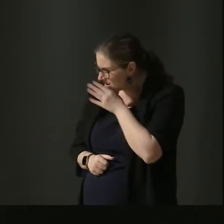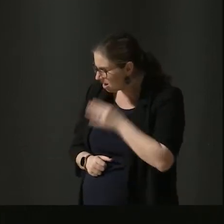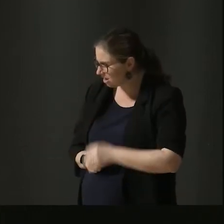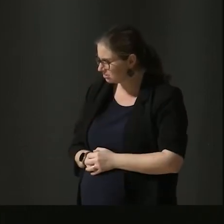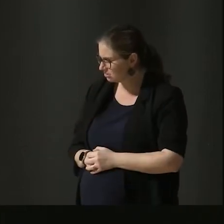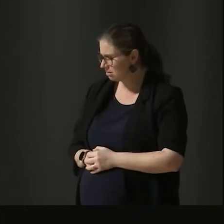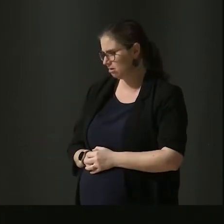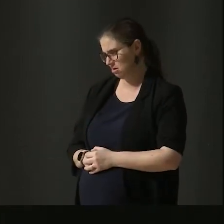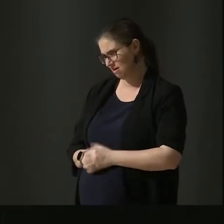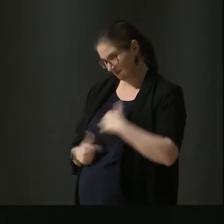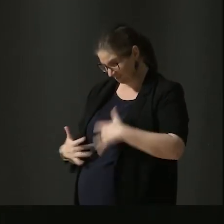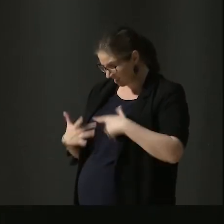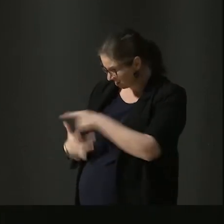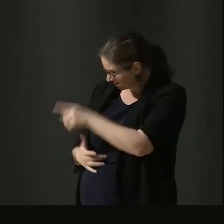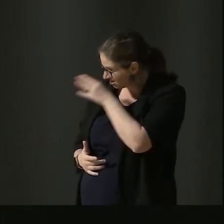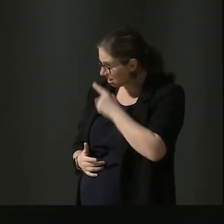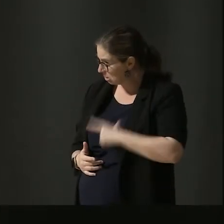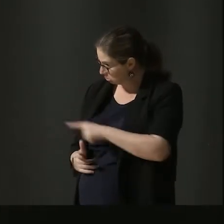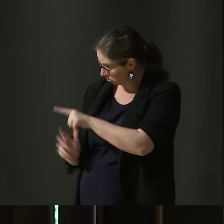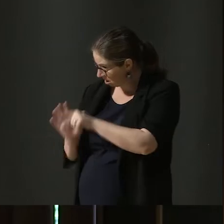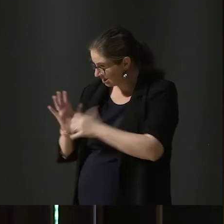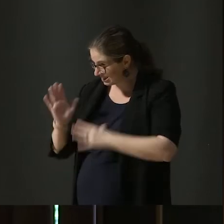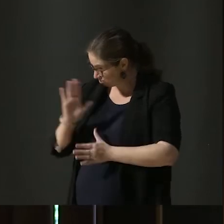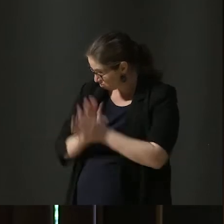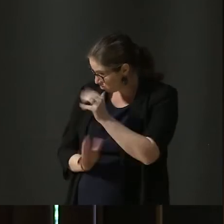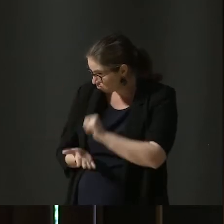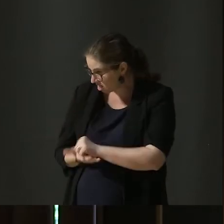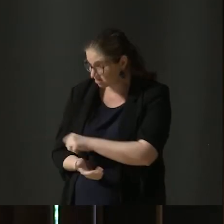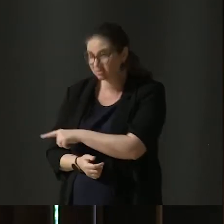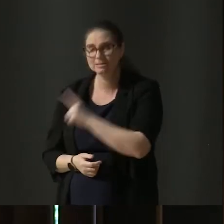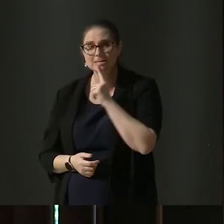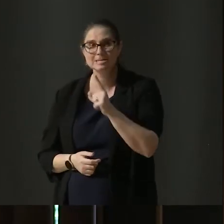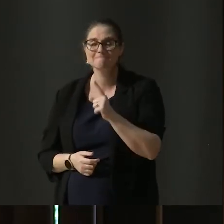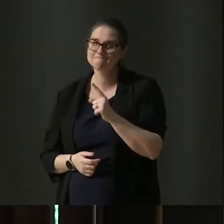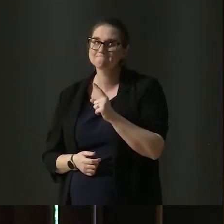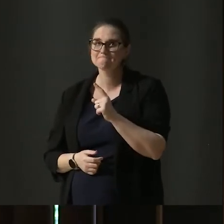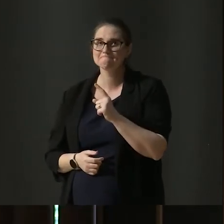I think you are sad because it’s time to go. He said. Yeah.